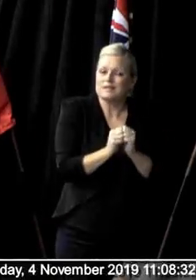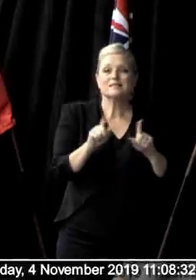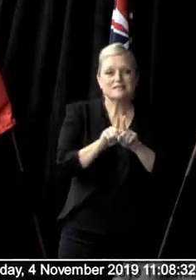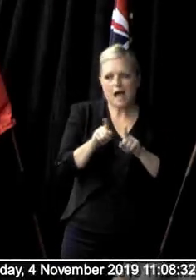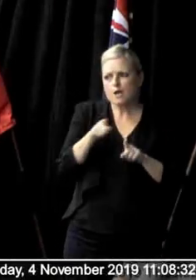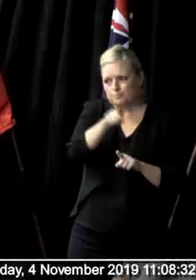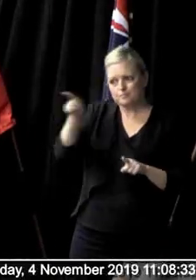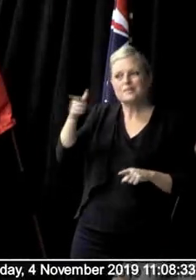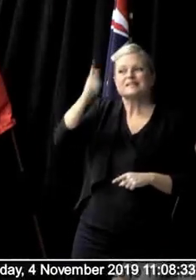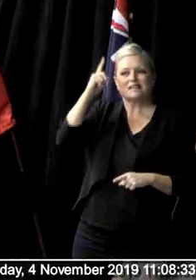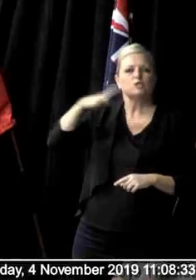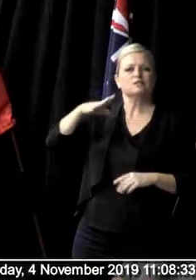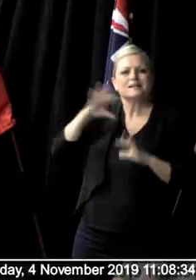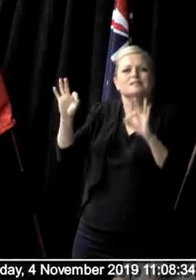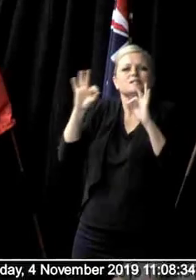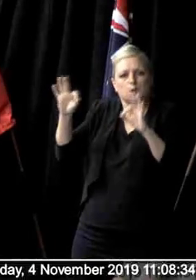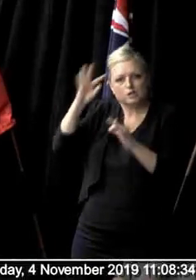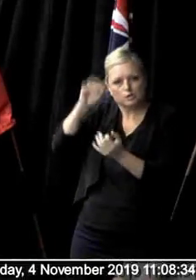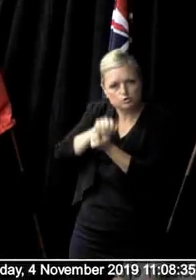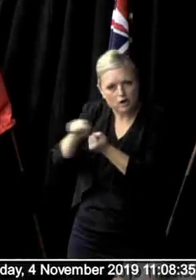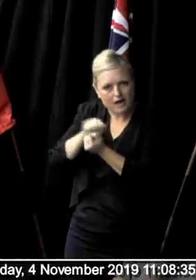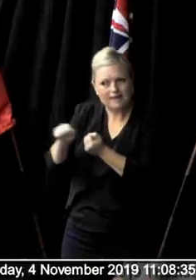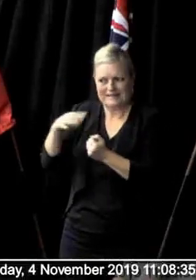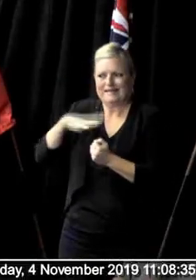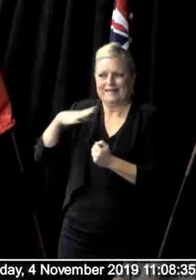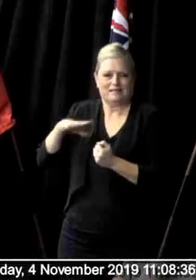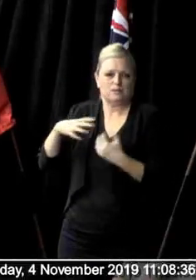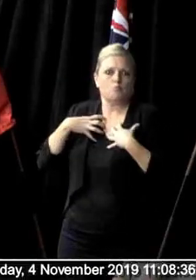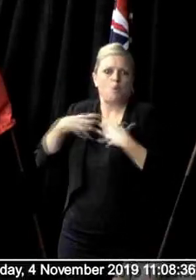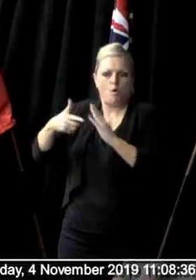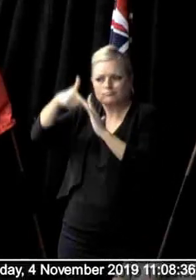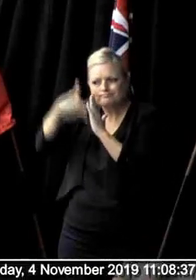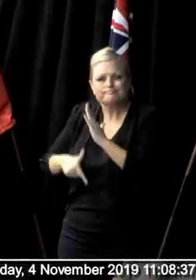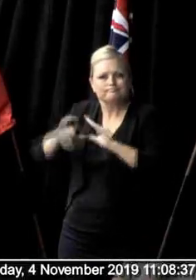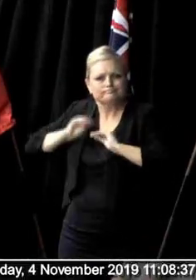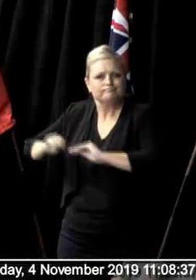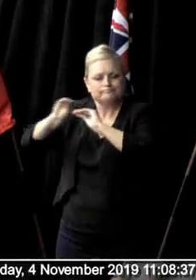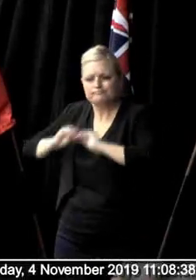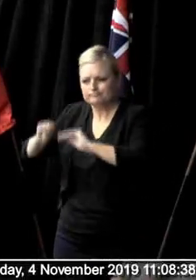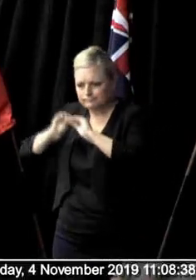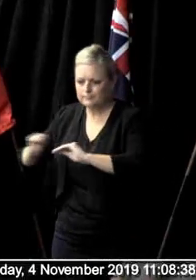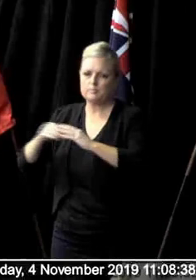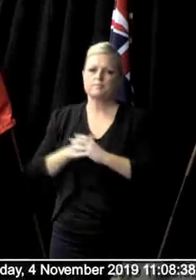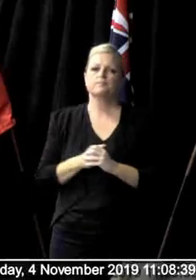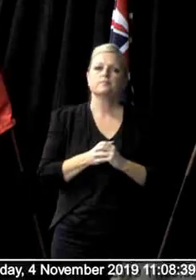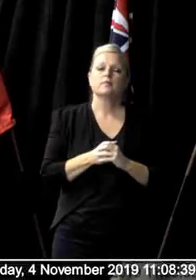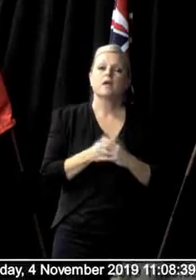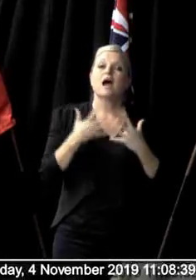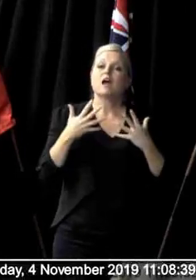school staff, education departments, and that the relationship between the schools and their families can often be adversarial.